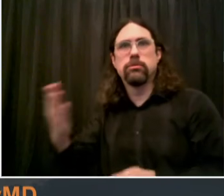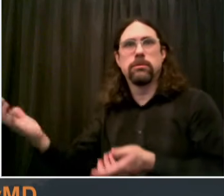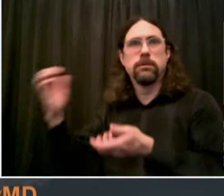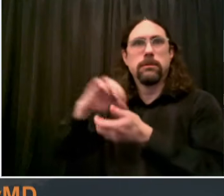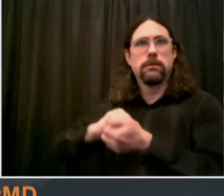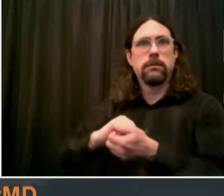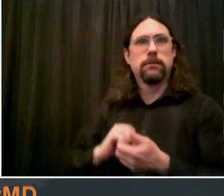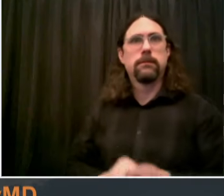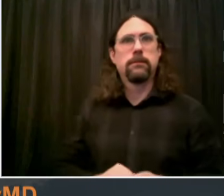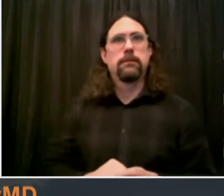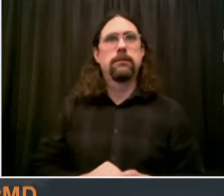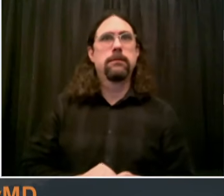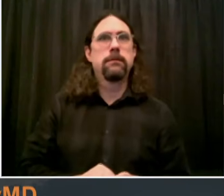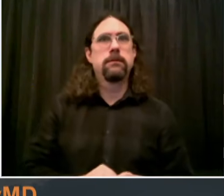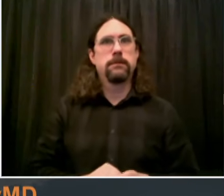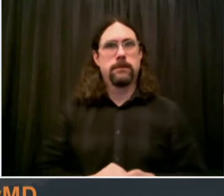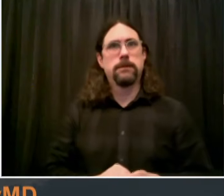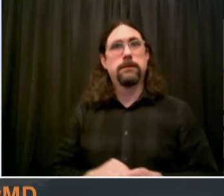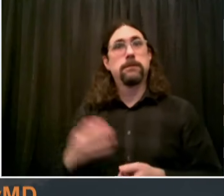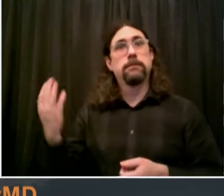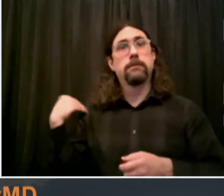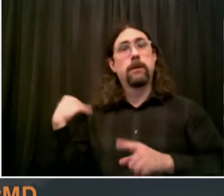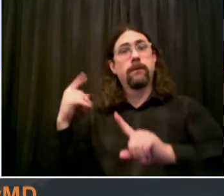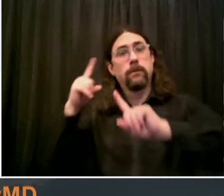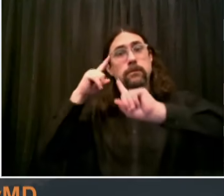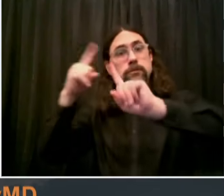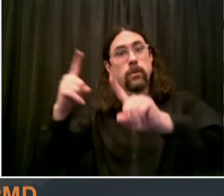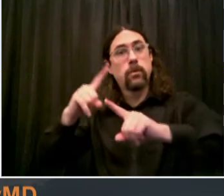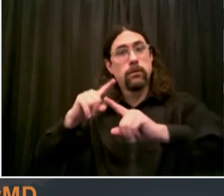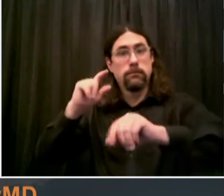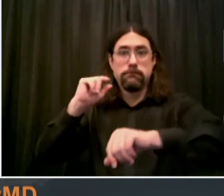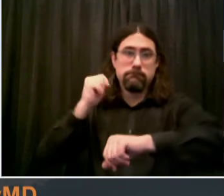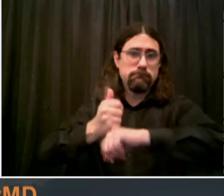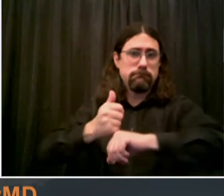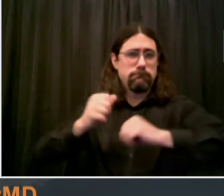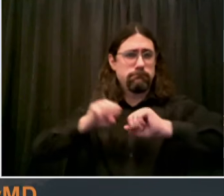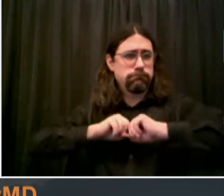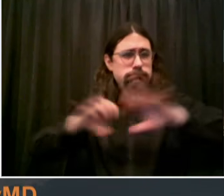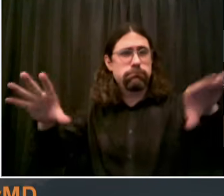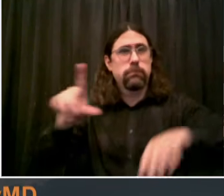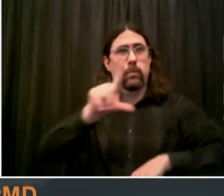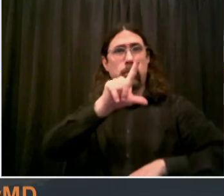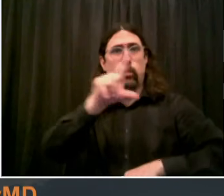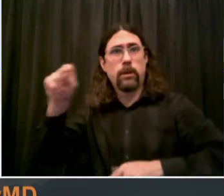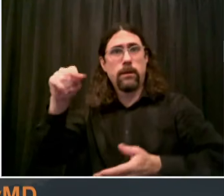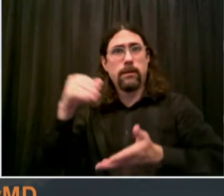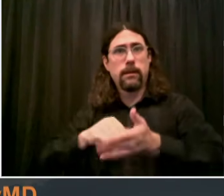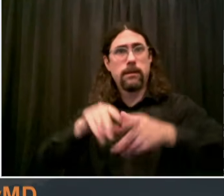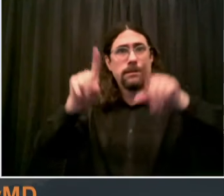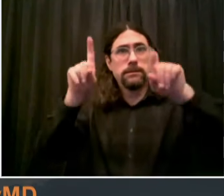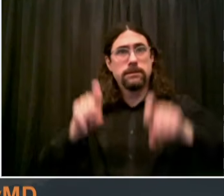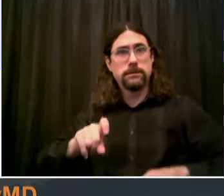WE WANTED TO GET TO CAPACITY FOR 20,000 TESTS PER DAY BY MONDAY MAY